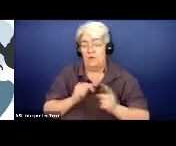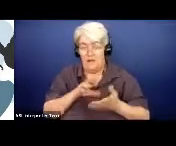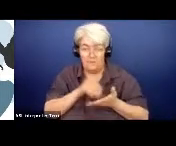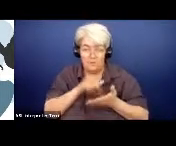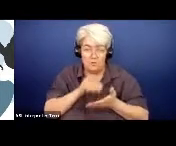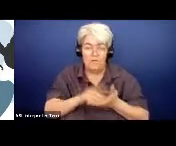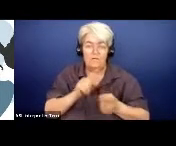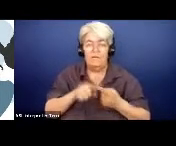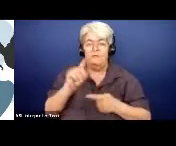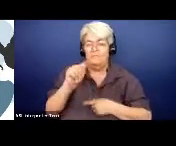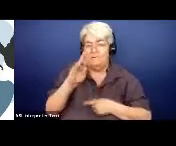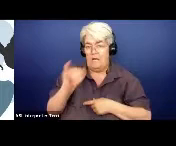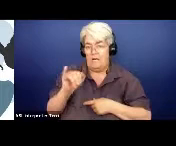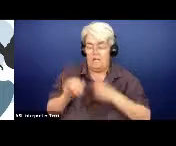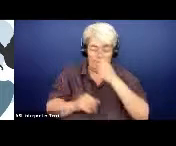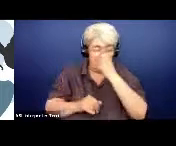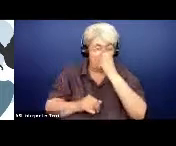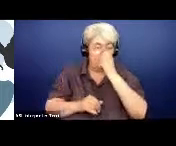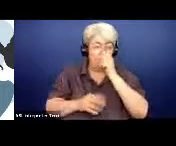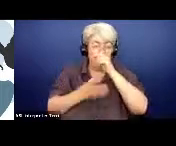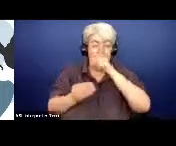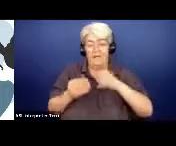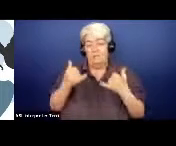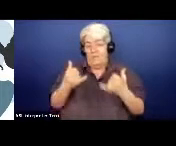and today and days age what we're really